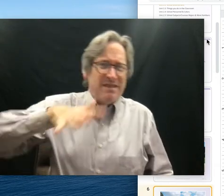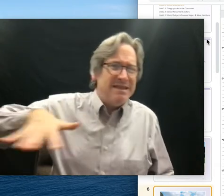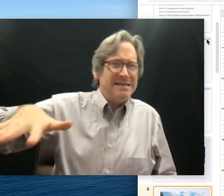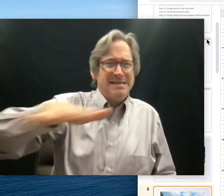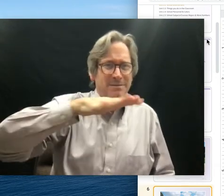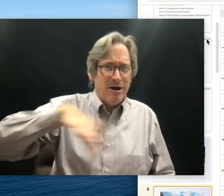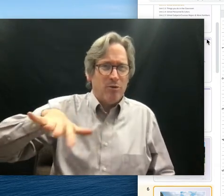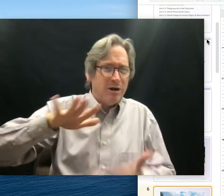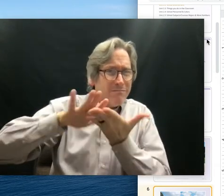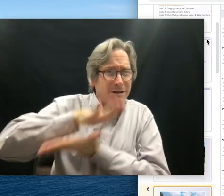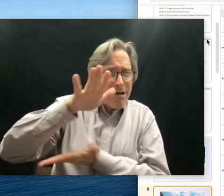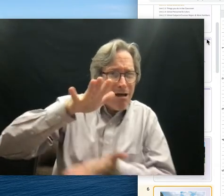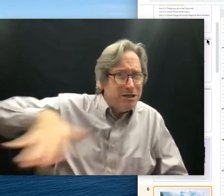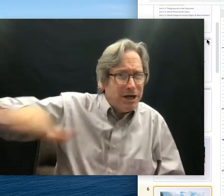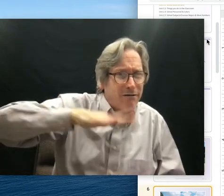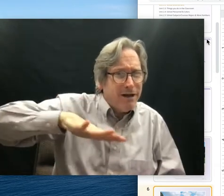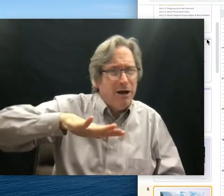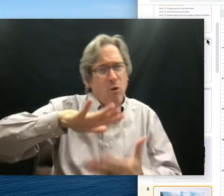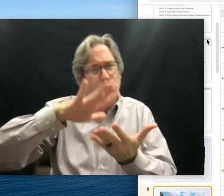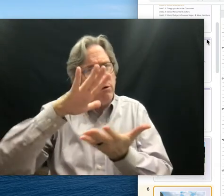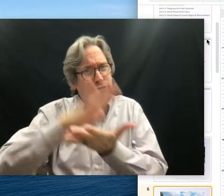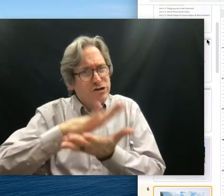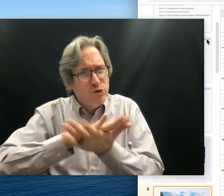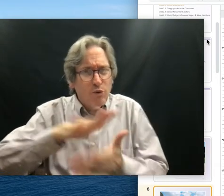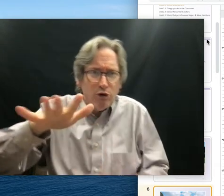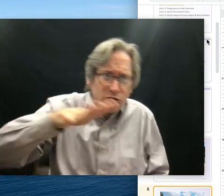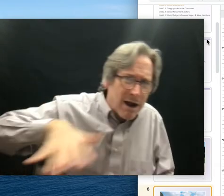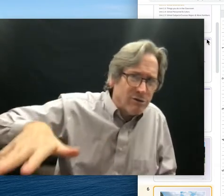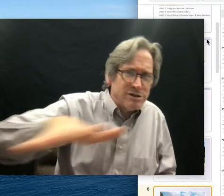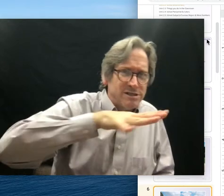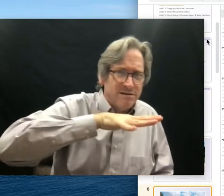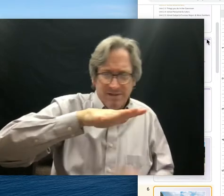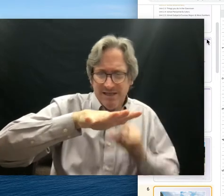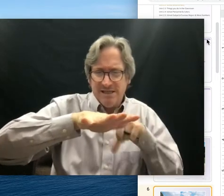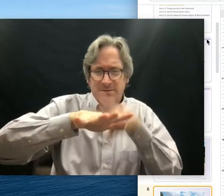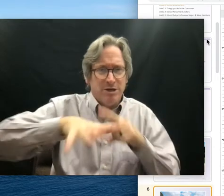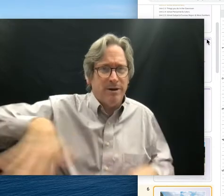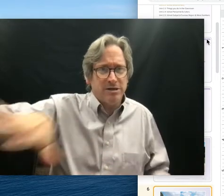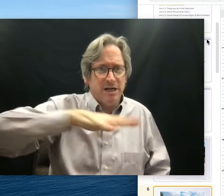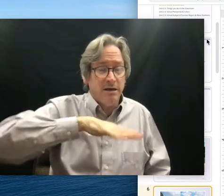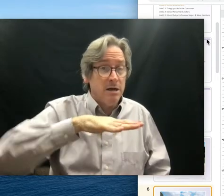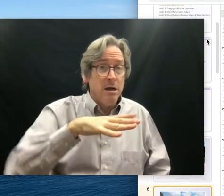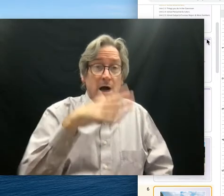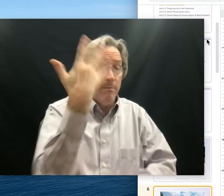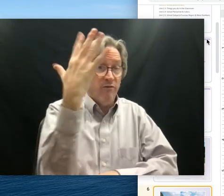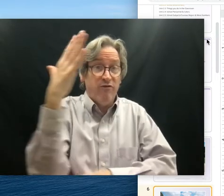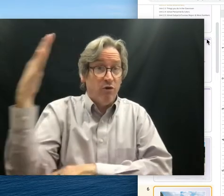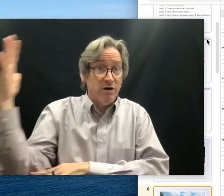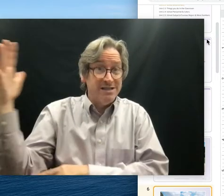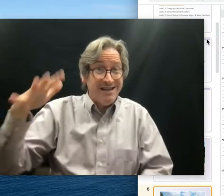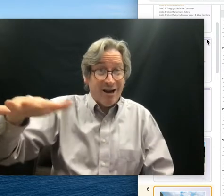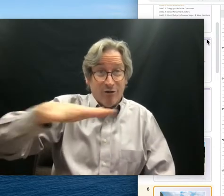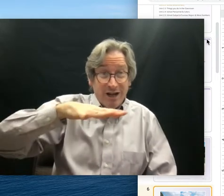this is a better one the college area or the school grounds this is a much better sign forest area